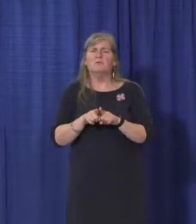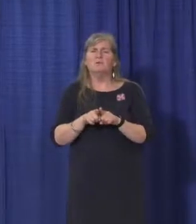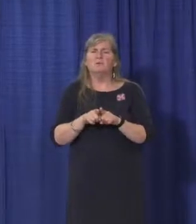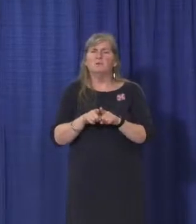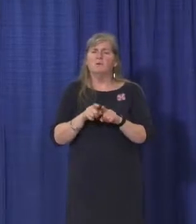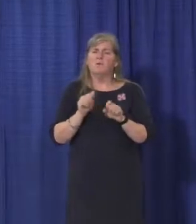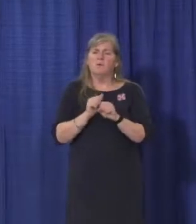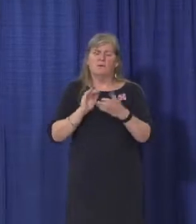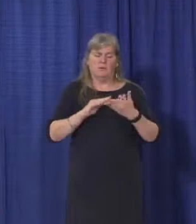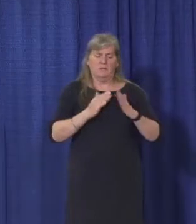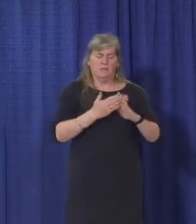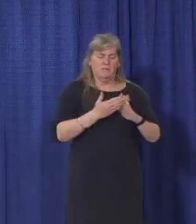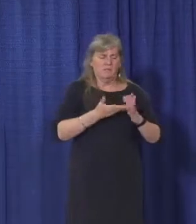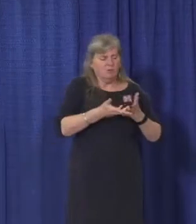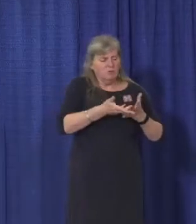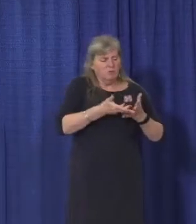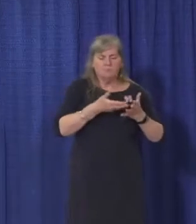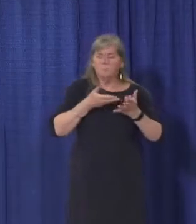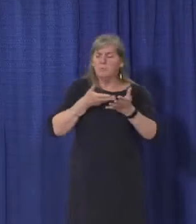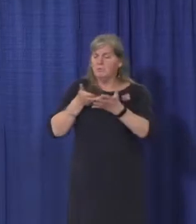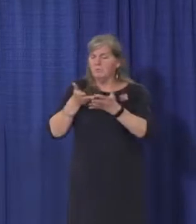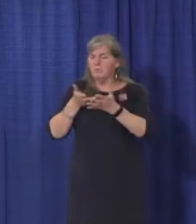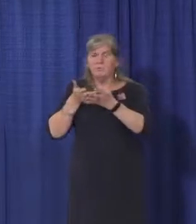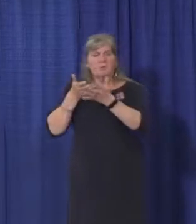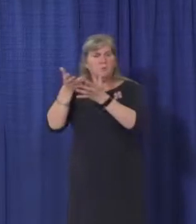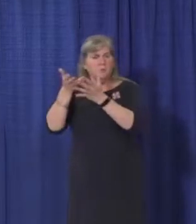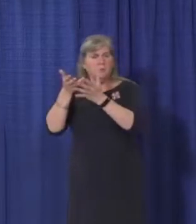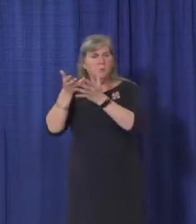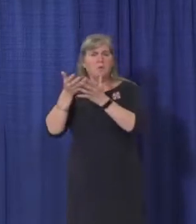Part of it is working with communities through what to do